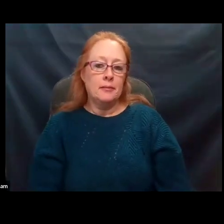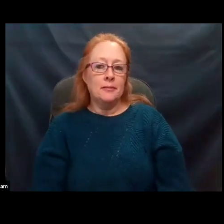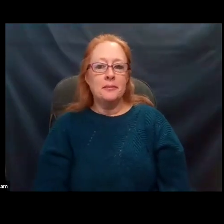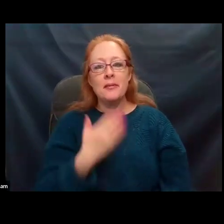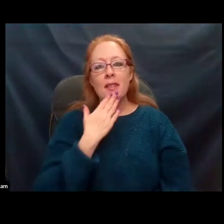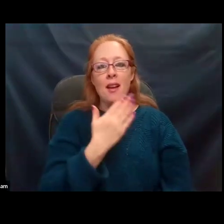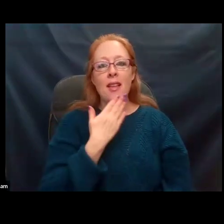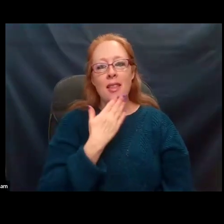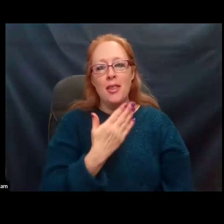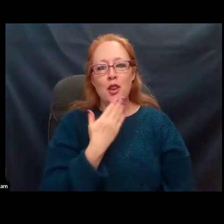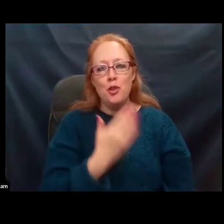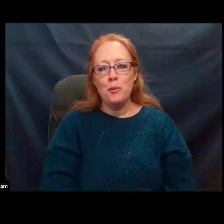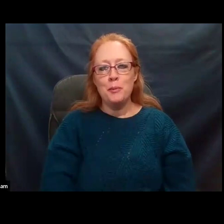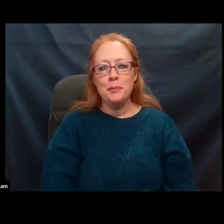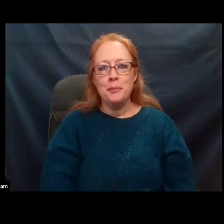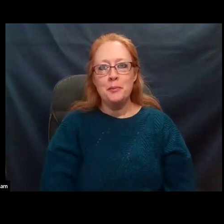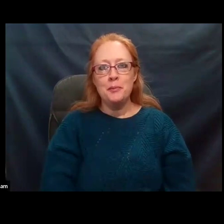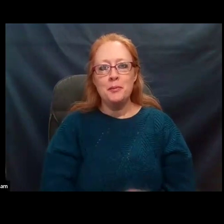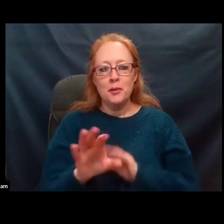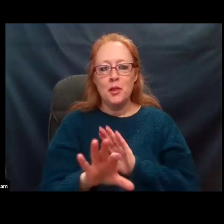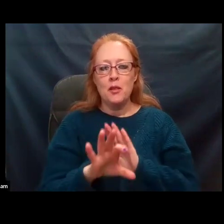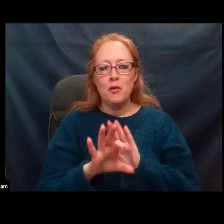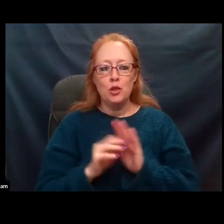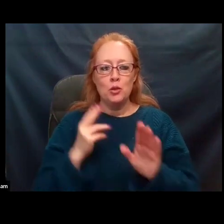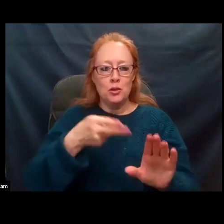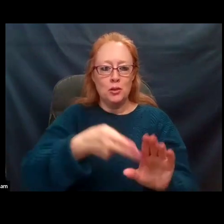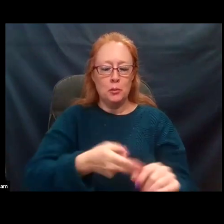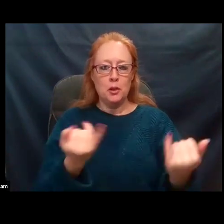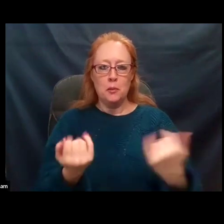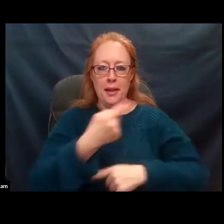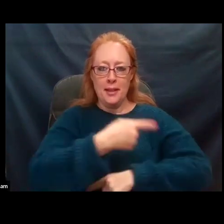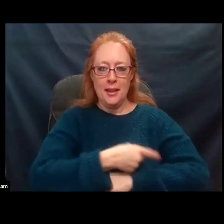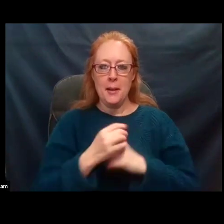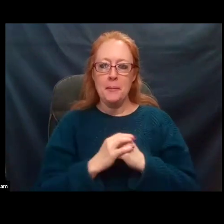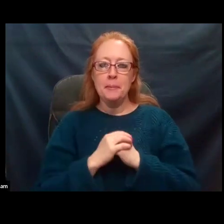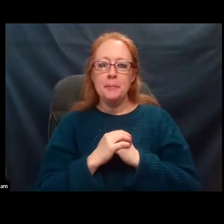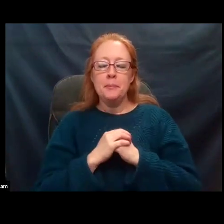Okay.